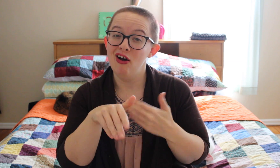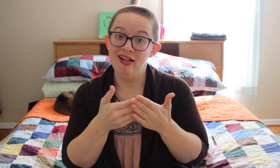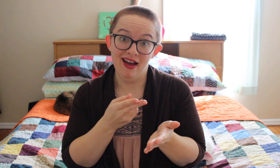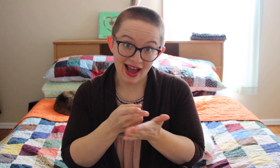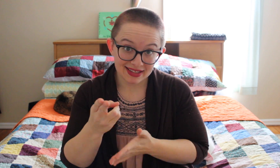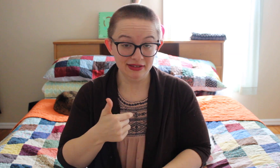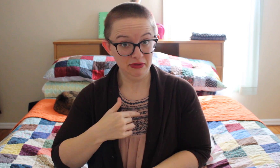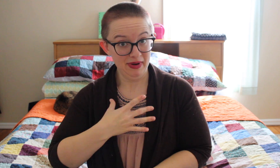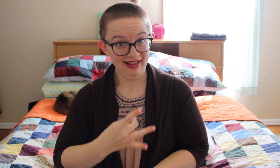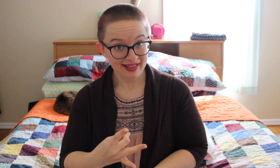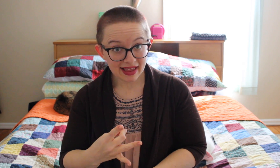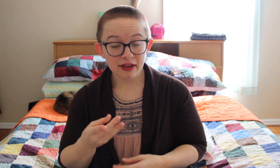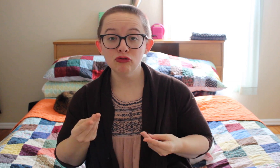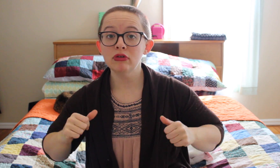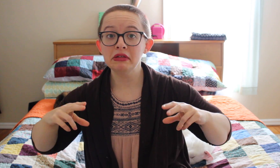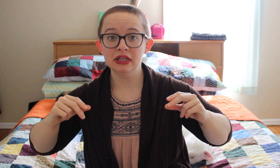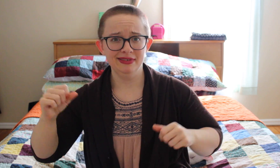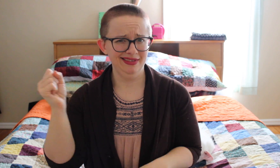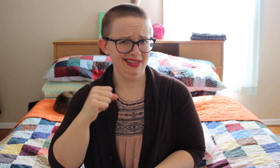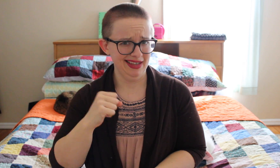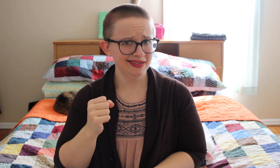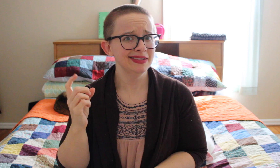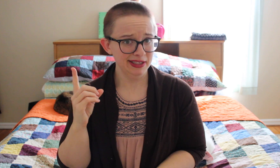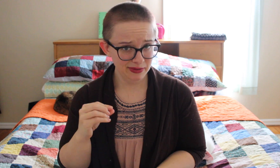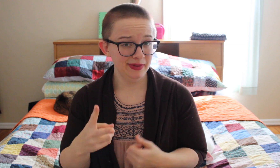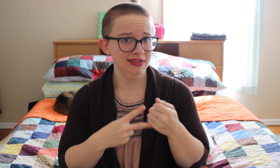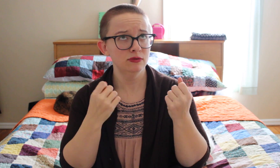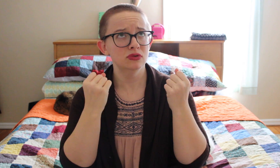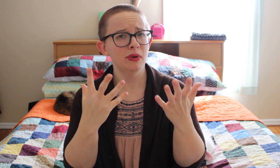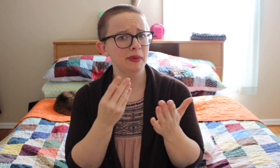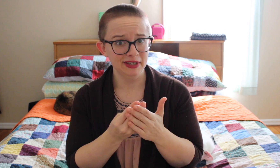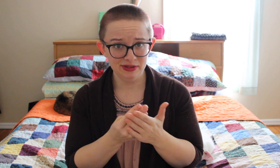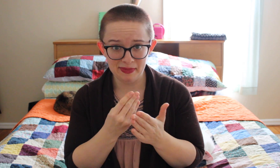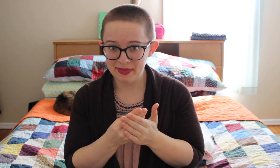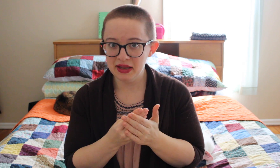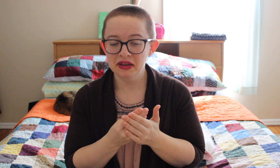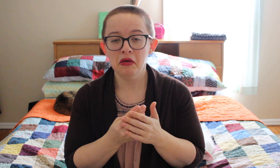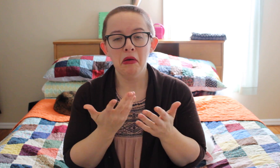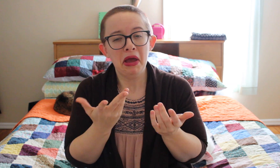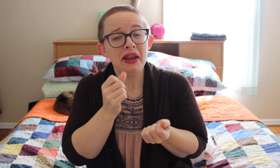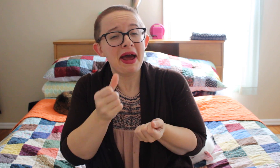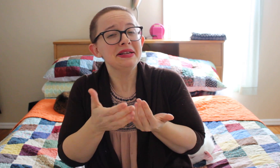Um, I mean in all honesty... I like cloth diapering for sure. I save so much money.